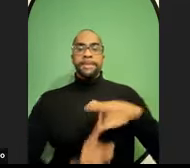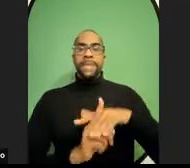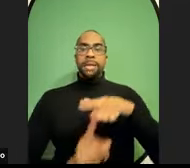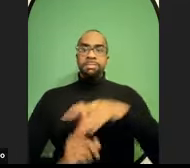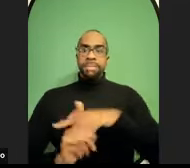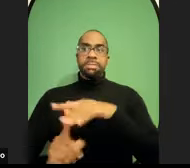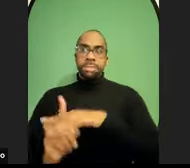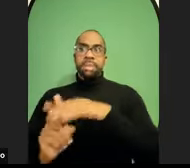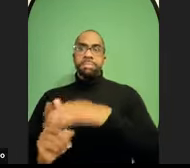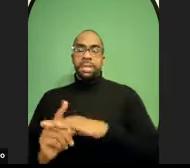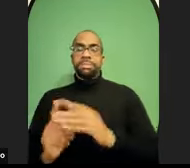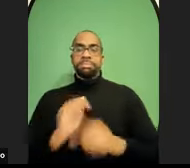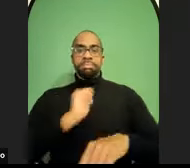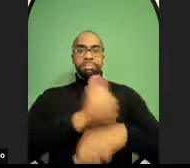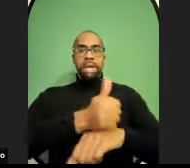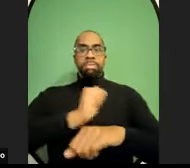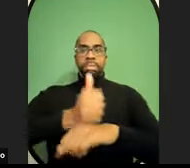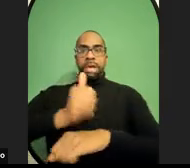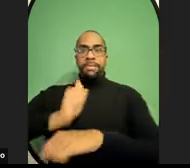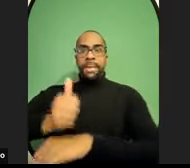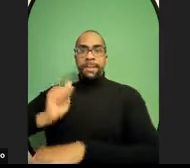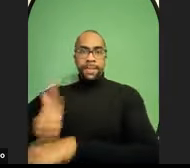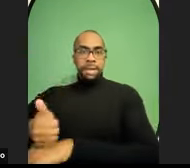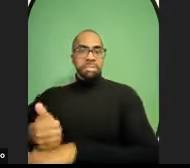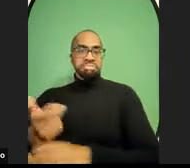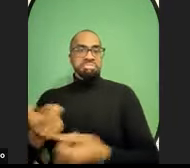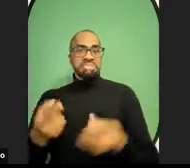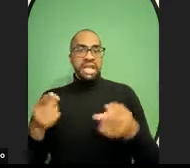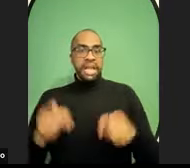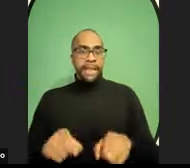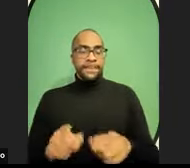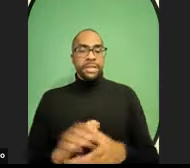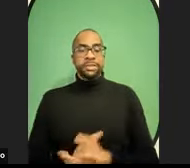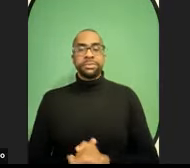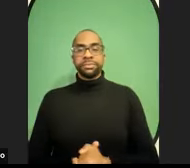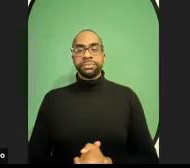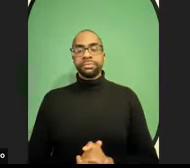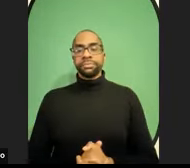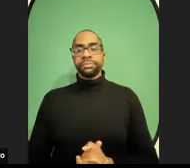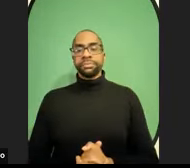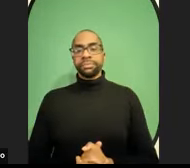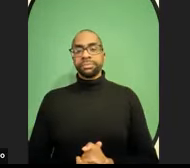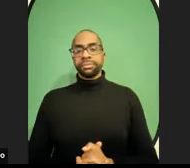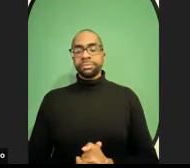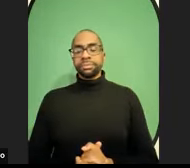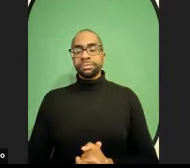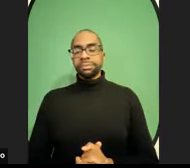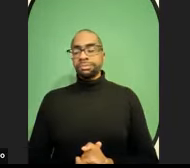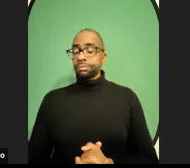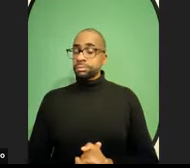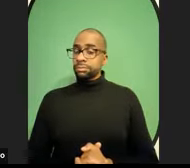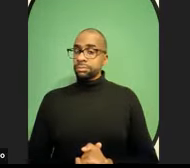clinics at every school survey clinics at every school, serving students, students ages five to enables students receive back. cines at schools during the